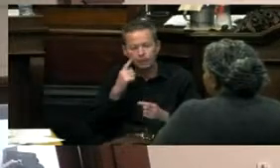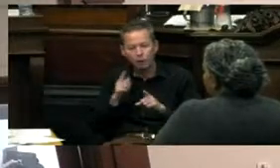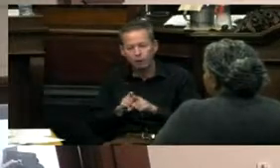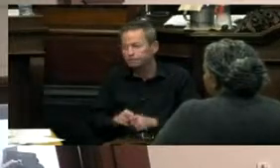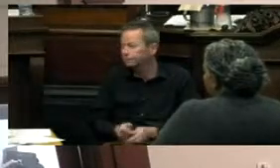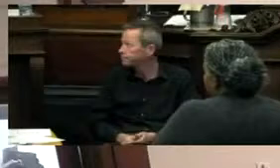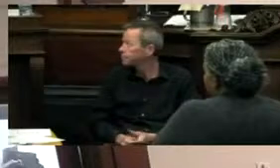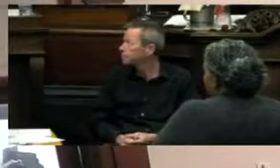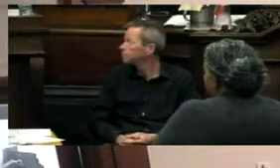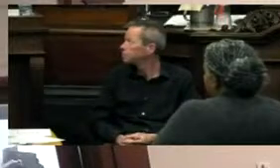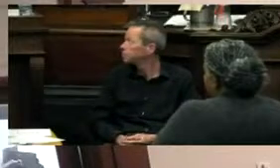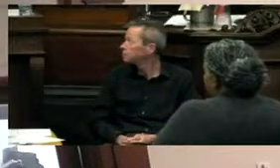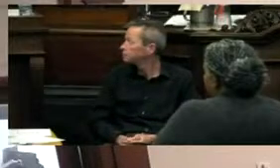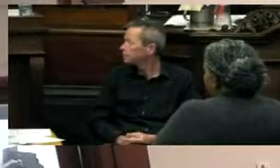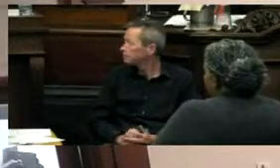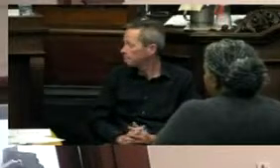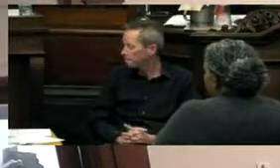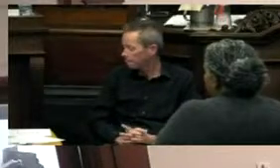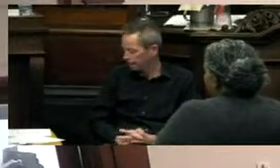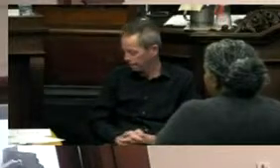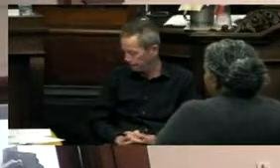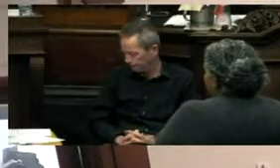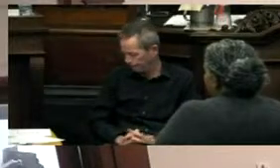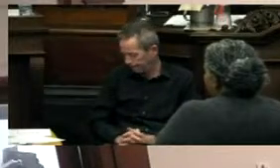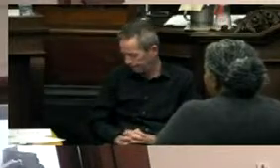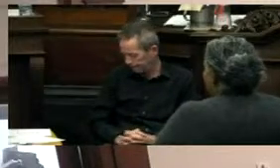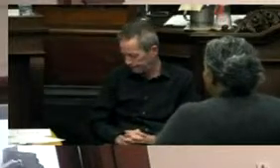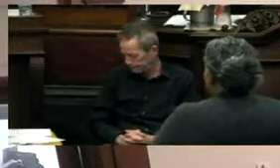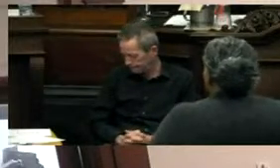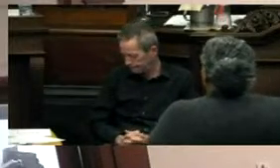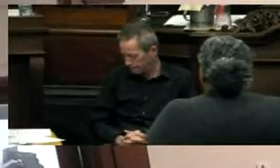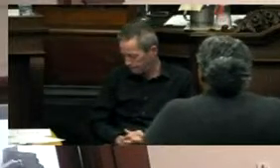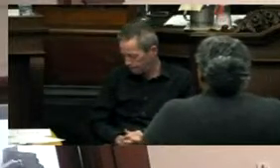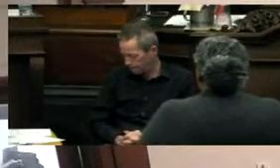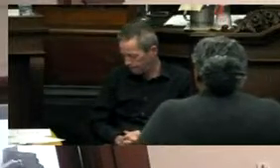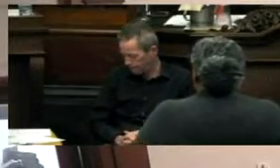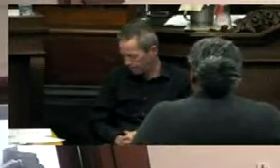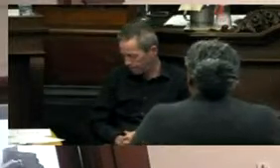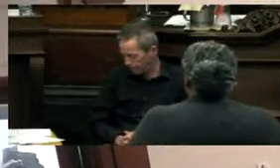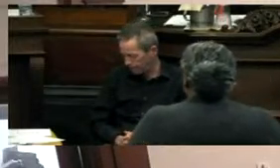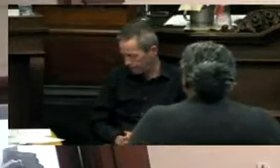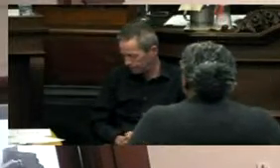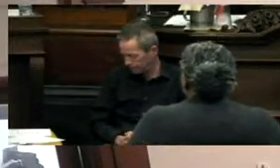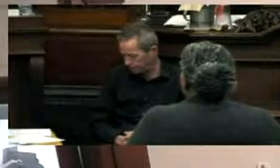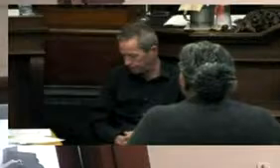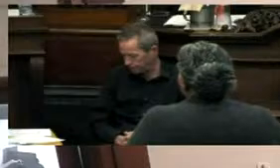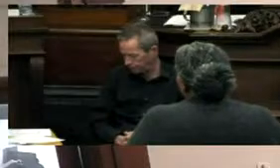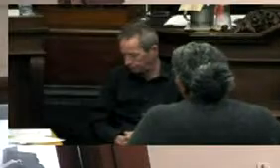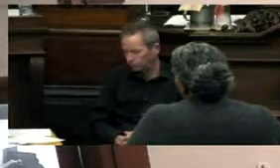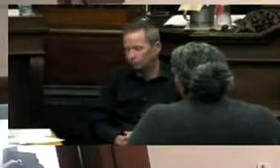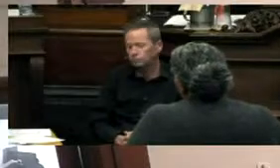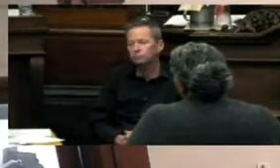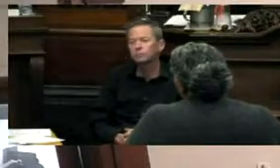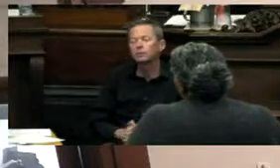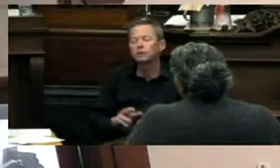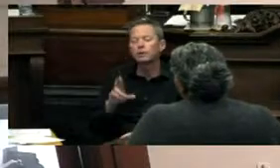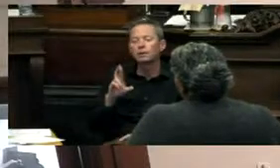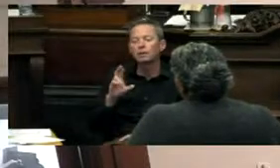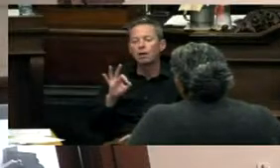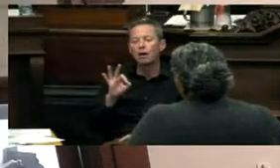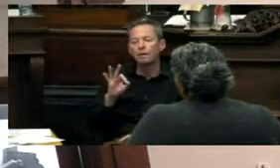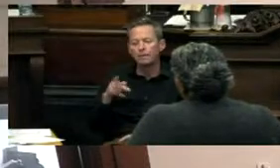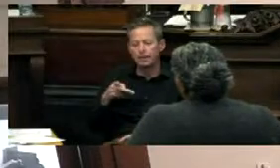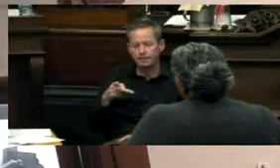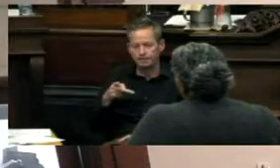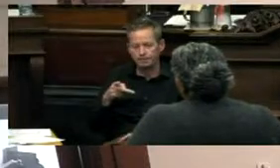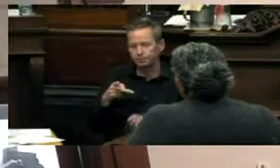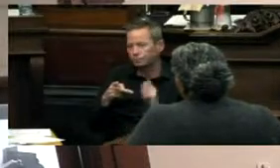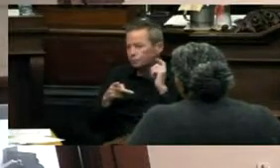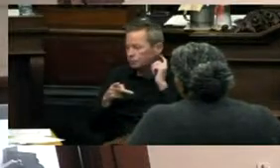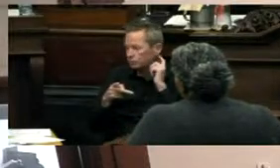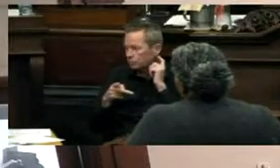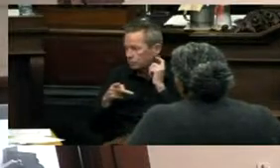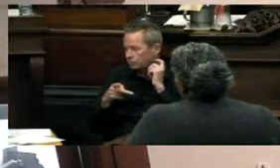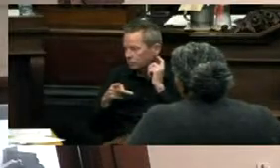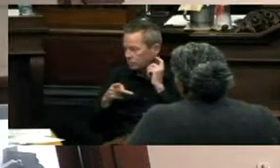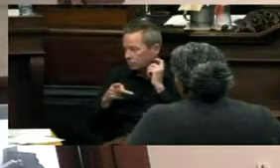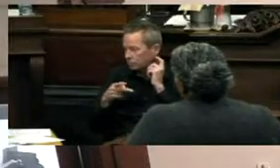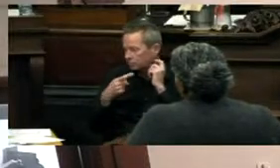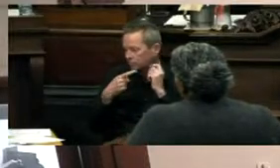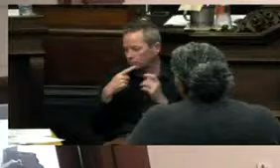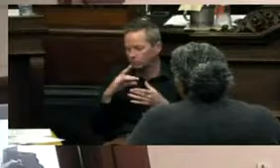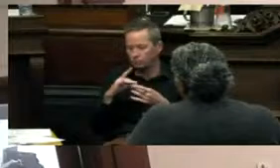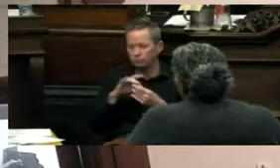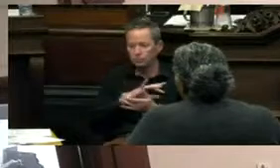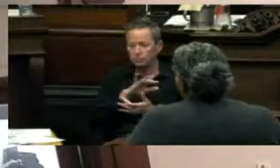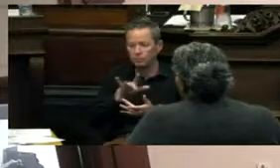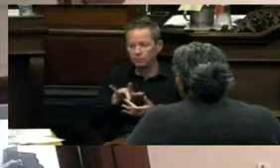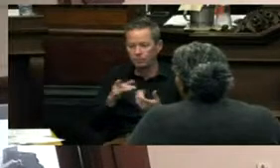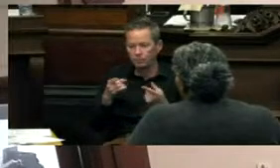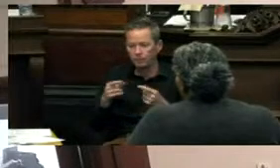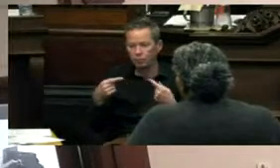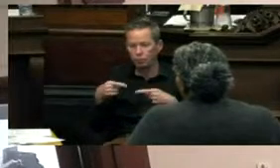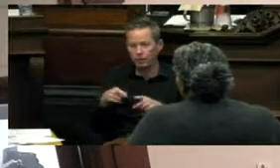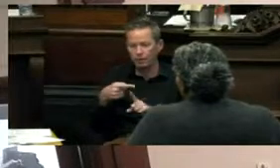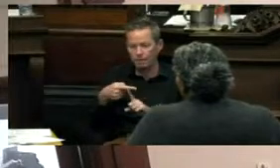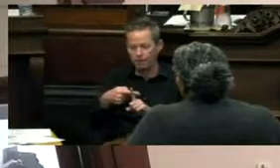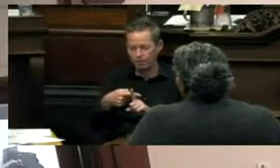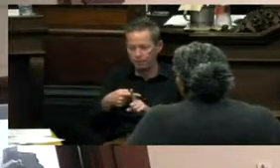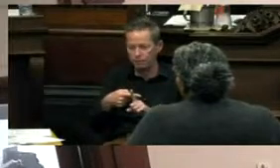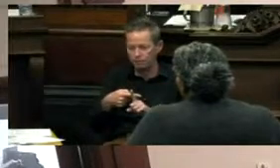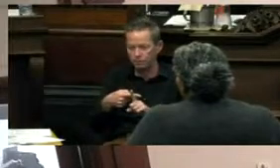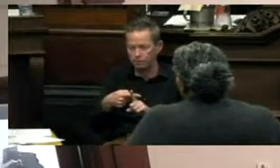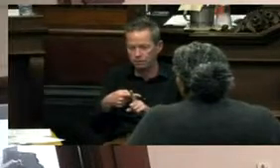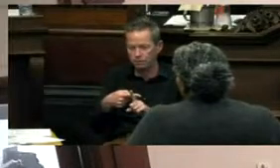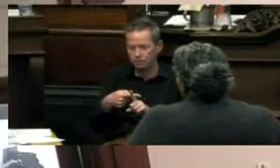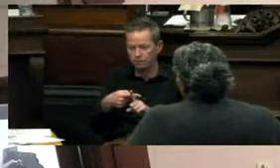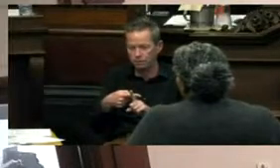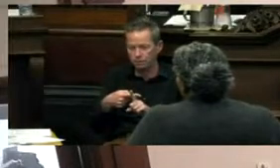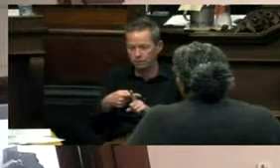Agreed. In the RFP, it was